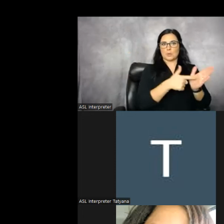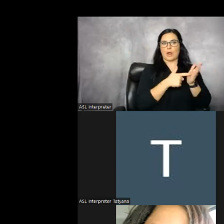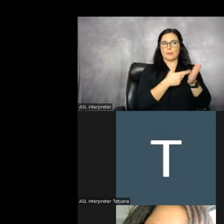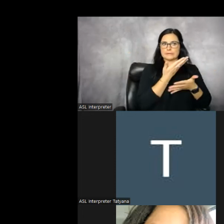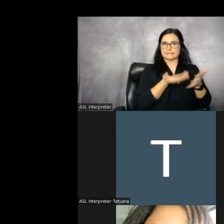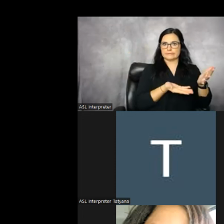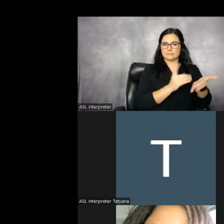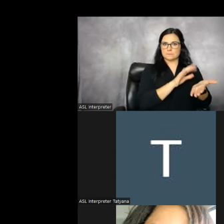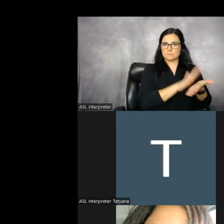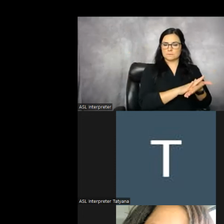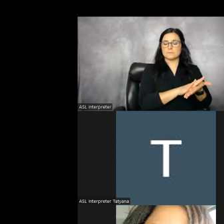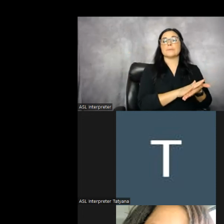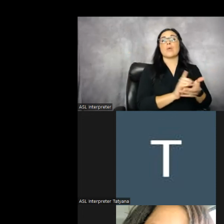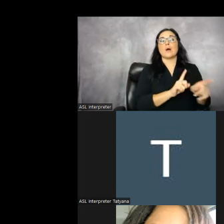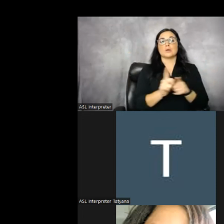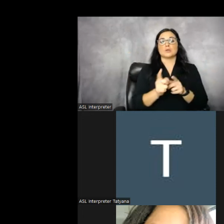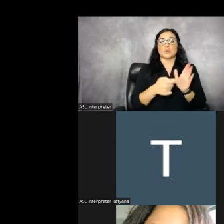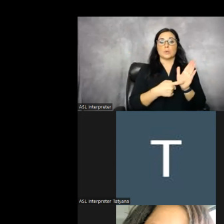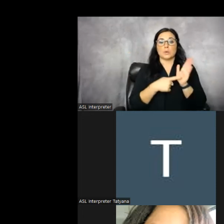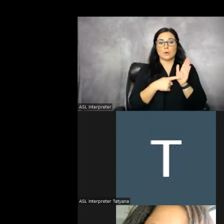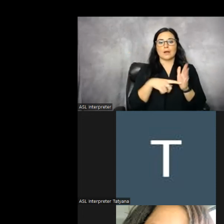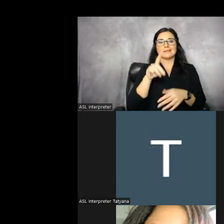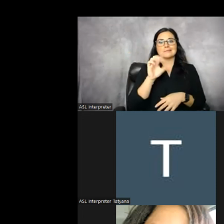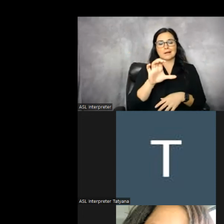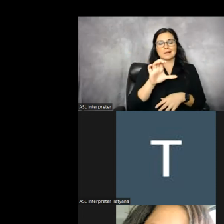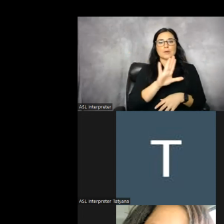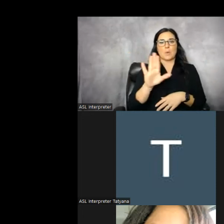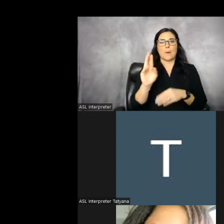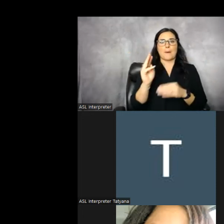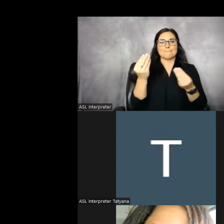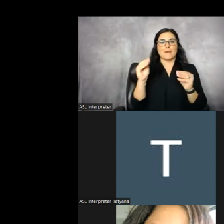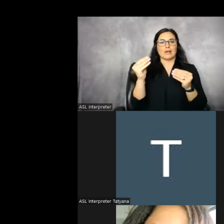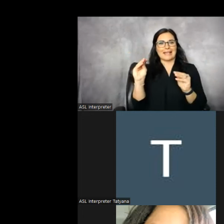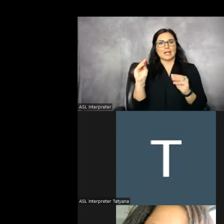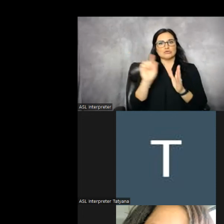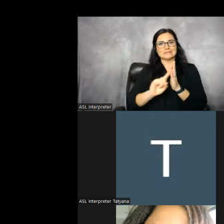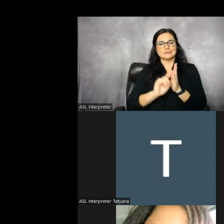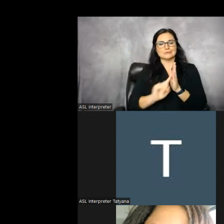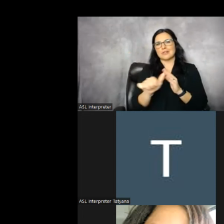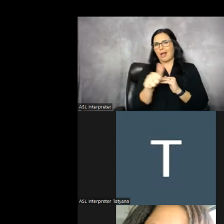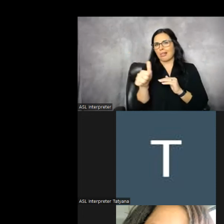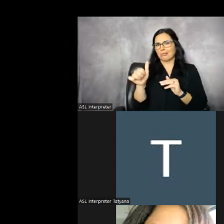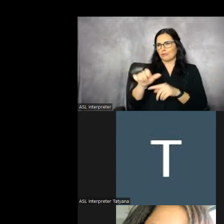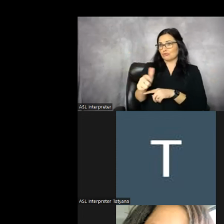We're also required to document our market research, including what alternatives we evaluated and looked at.